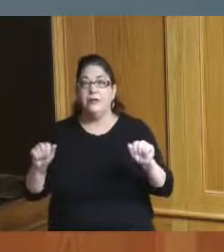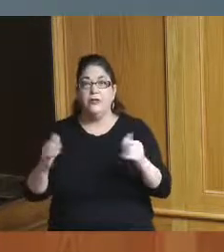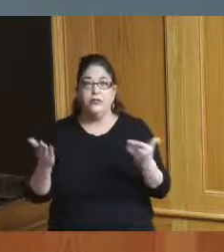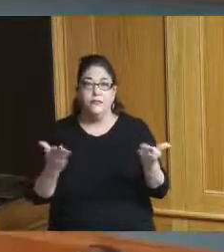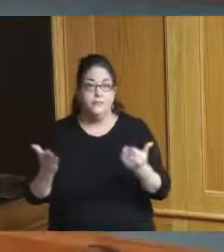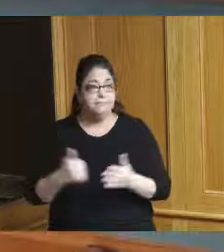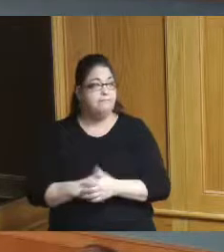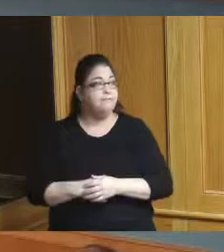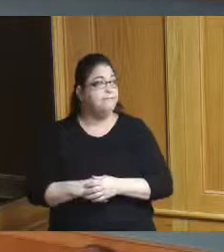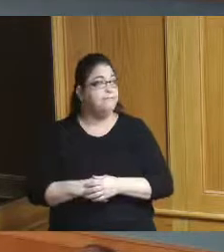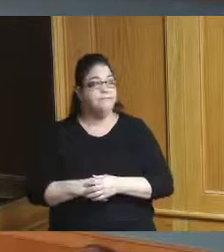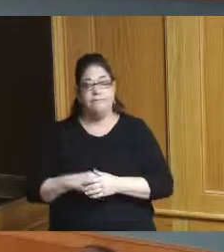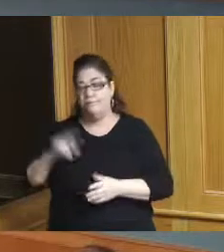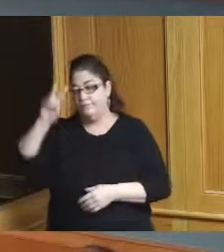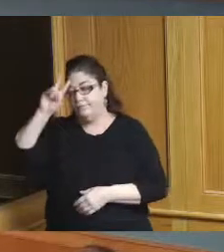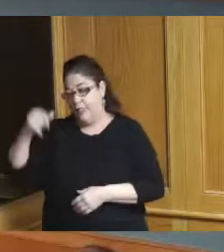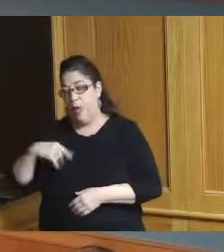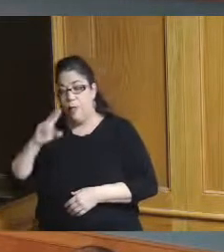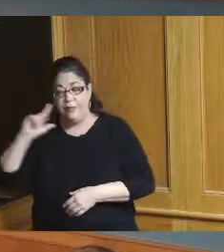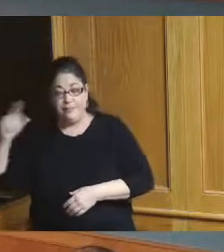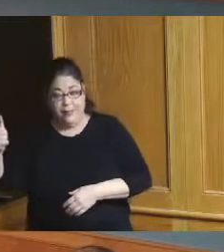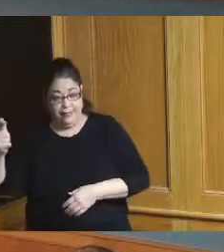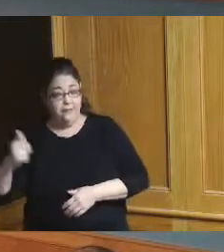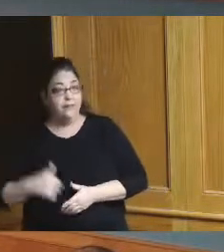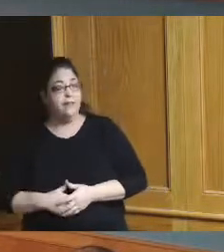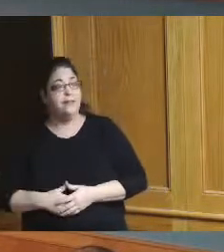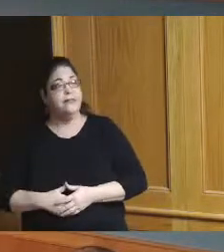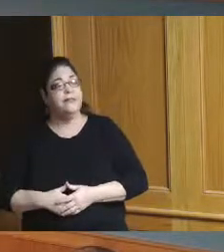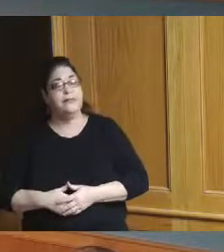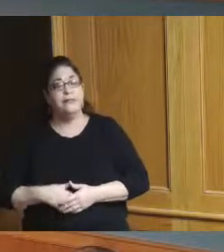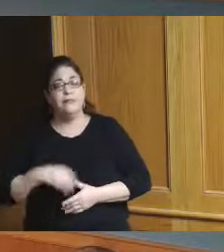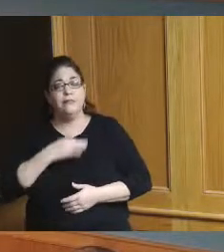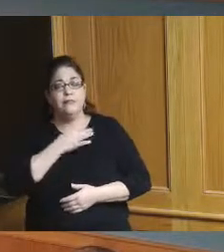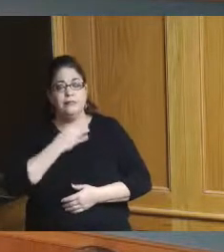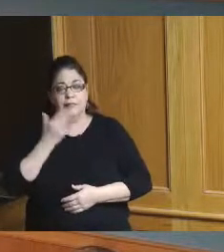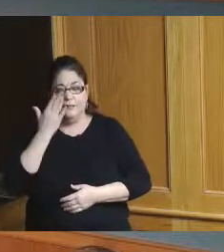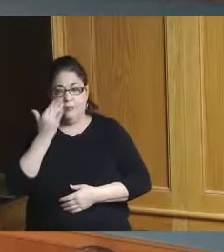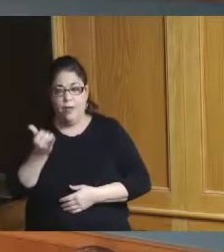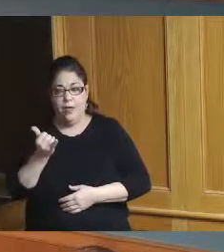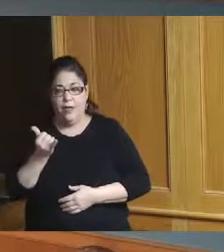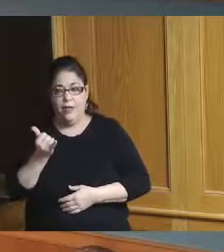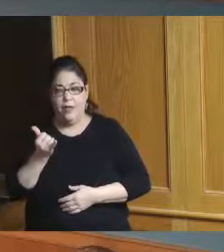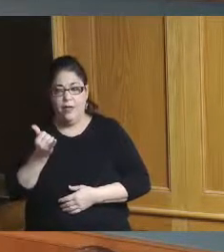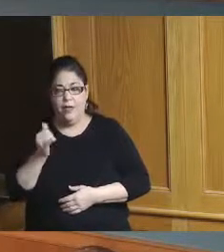the President I'm gonna second this motion but I just want to know is there a reason for a address